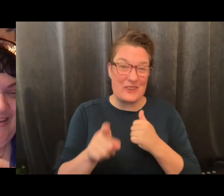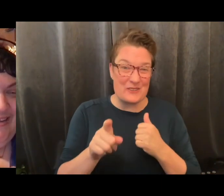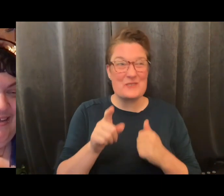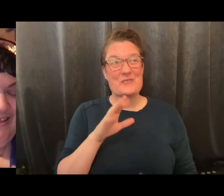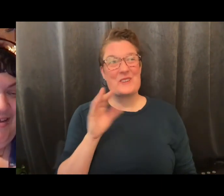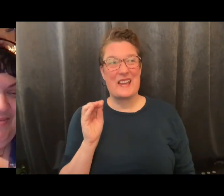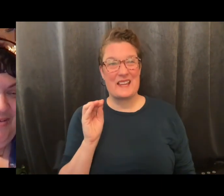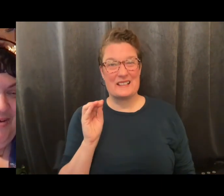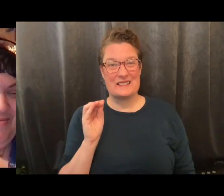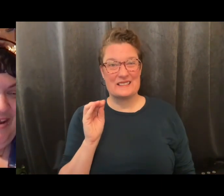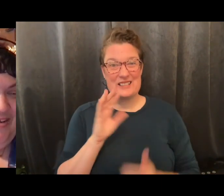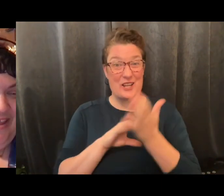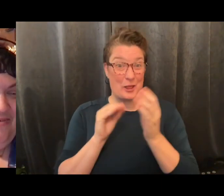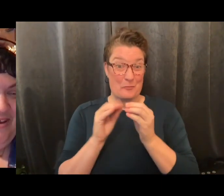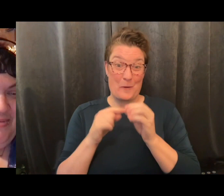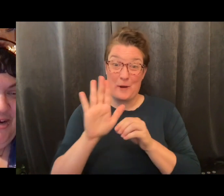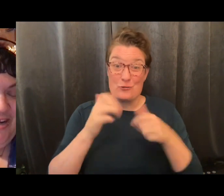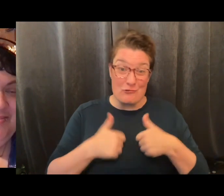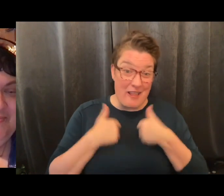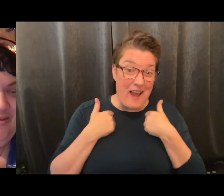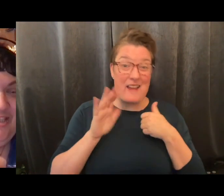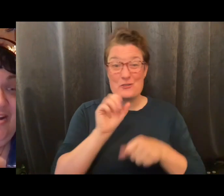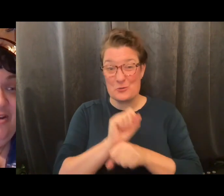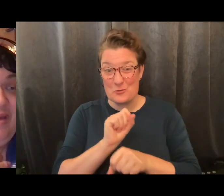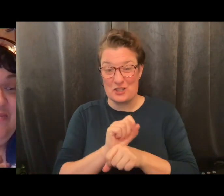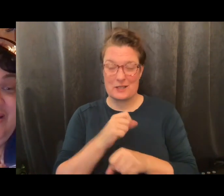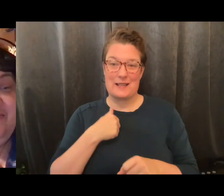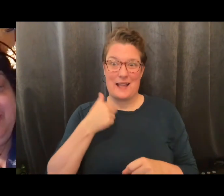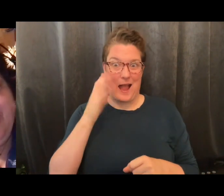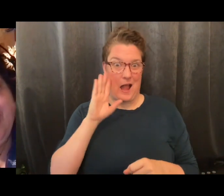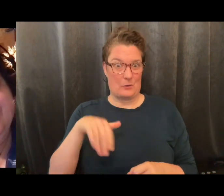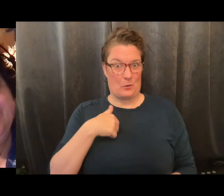about your life and your work, which I know I've benefited from a lot. So thank you in advance.